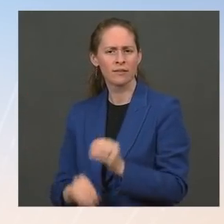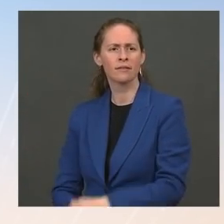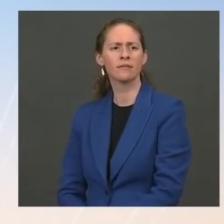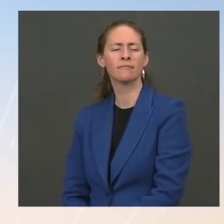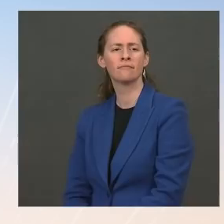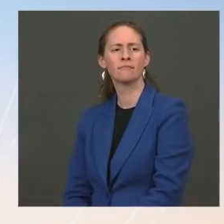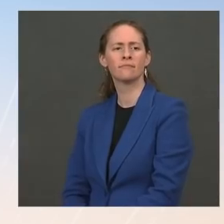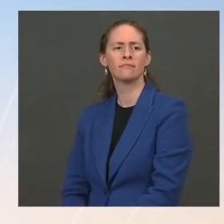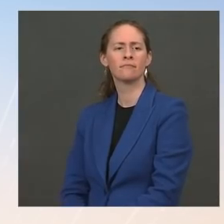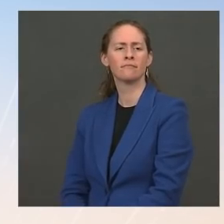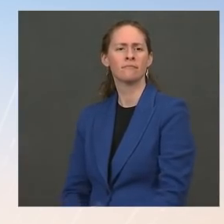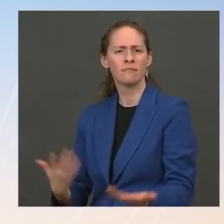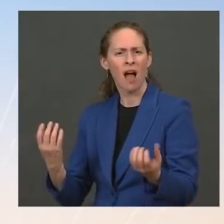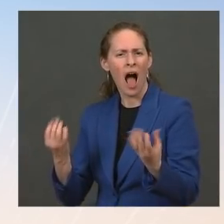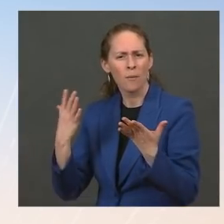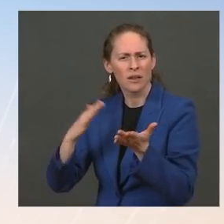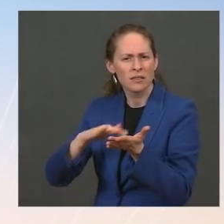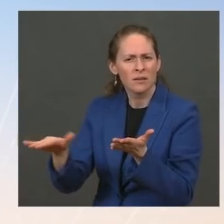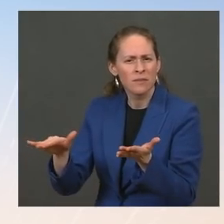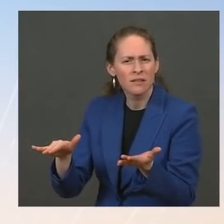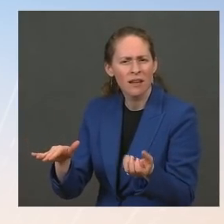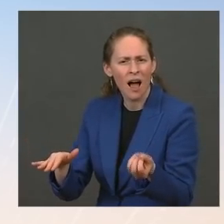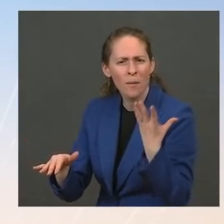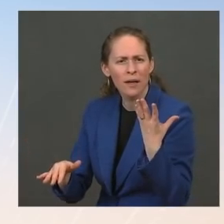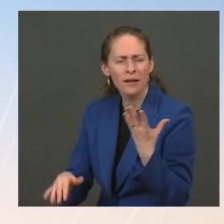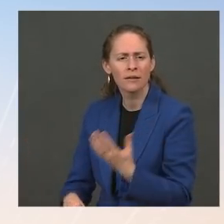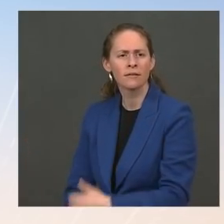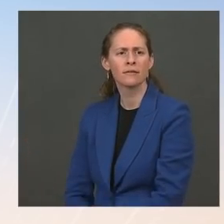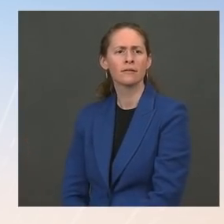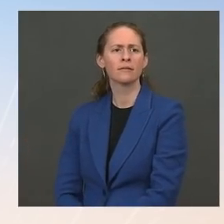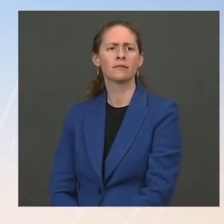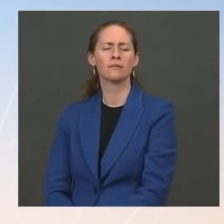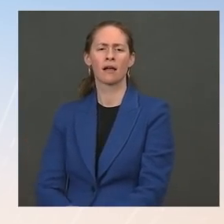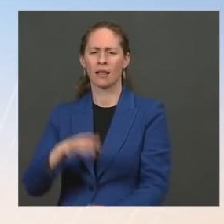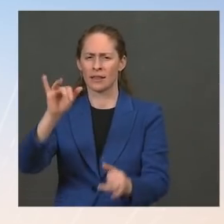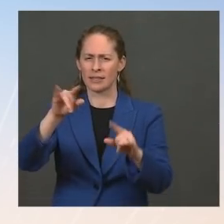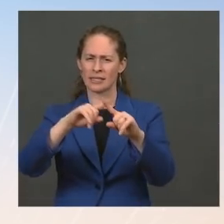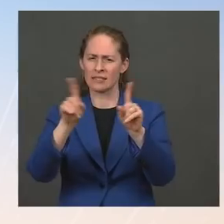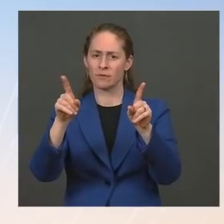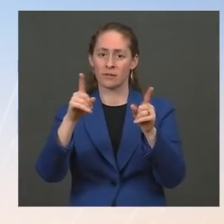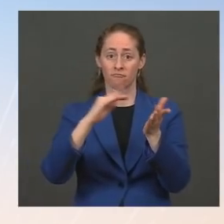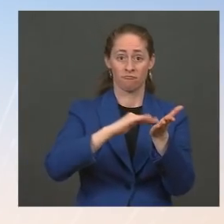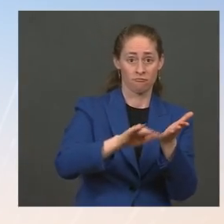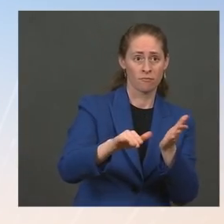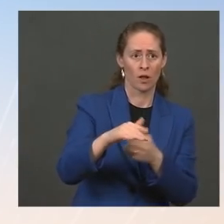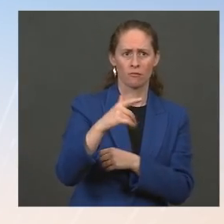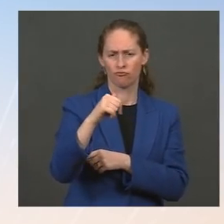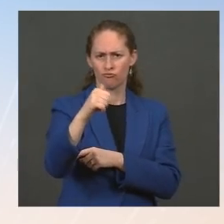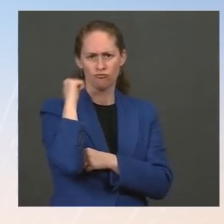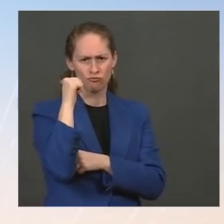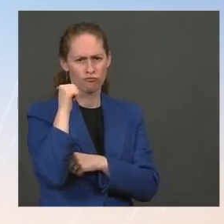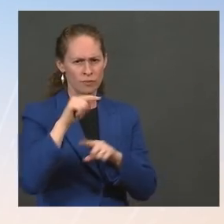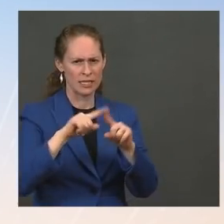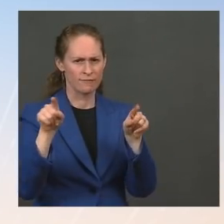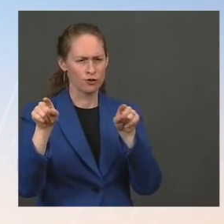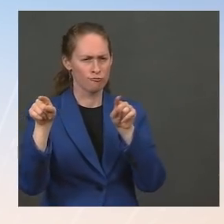Ms. Psaki: Well, again, we put out quite a bit of transparent data about -- that included what percentage of people received exemptions